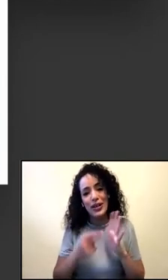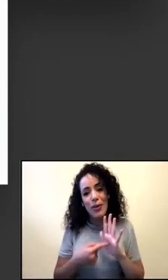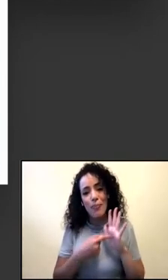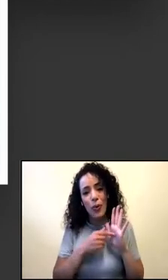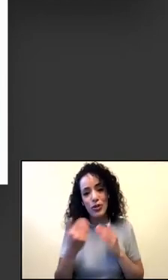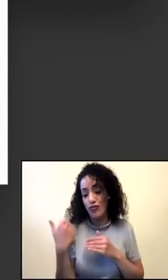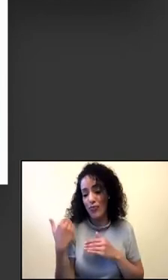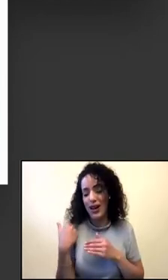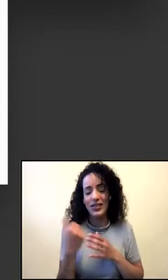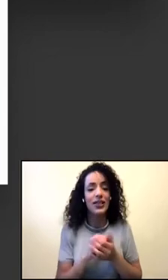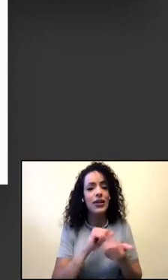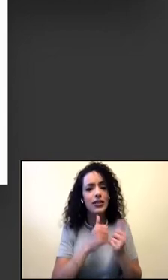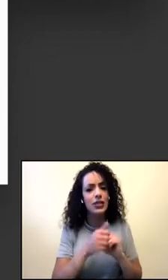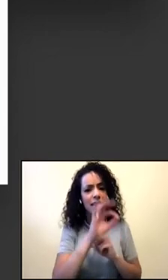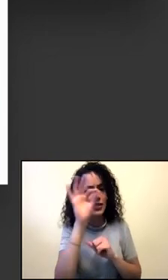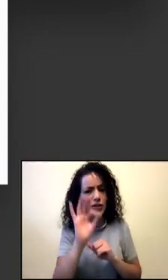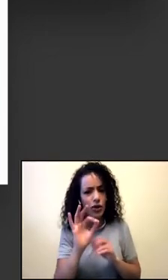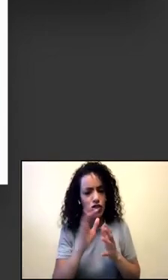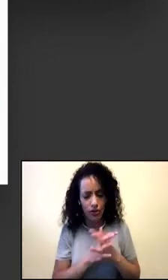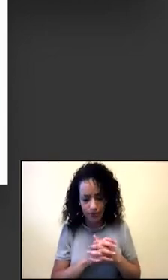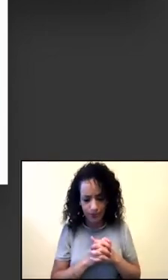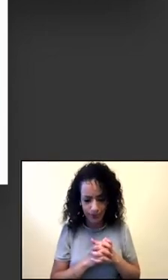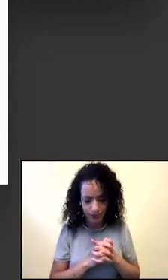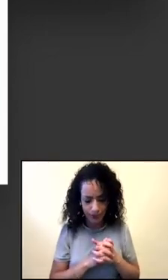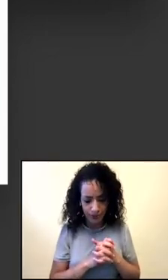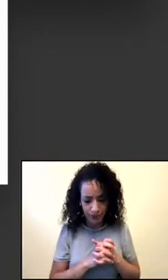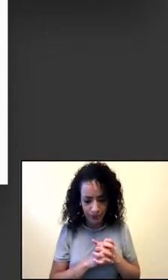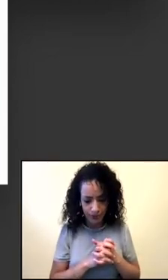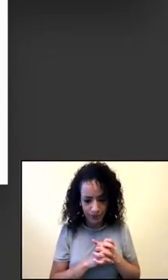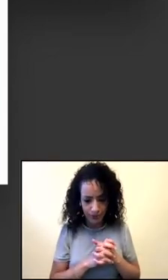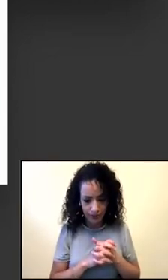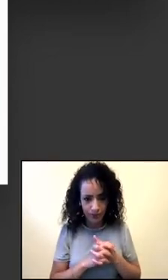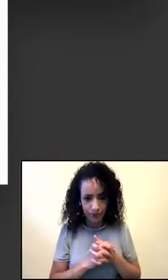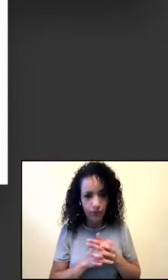it kind of builds on this. And I wanted to well, actually no, Ghazal, sorry. I wanted to ask your